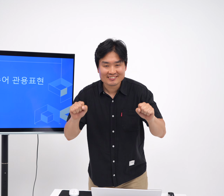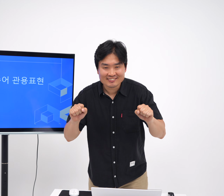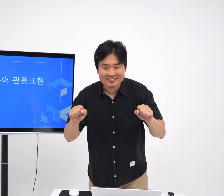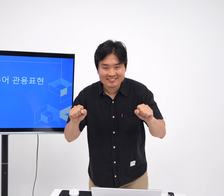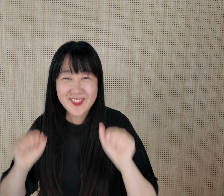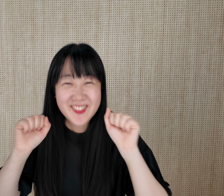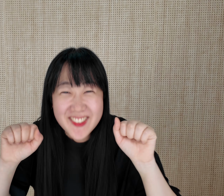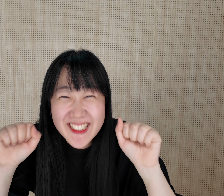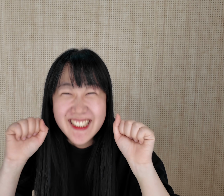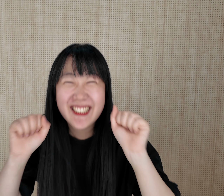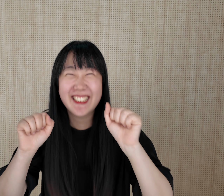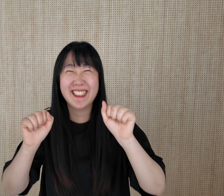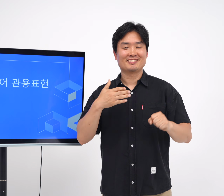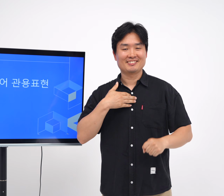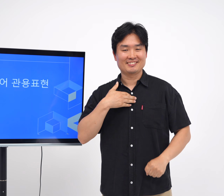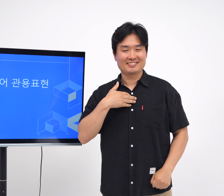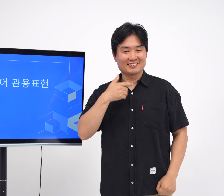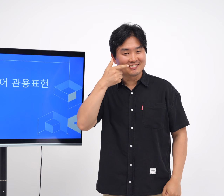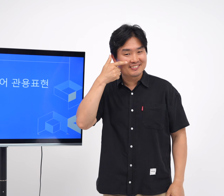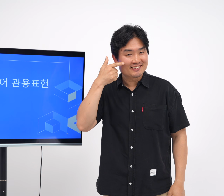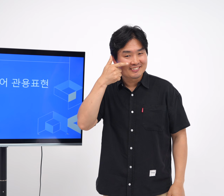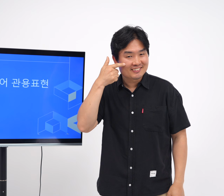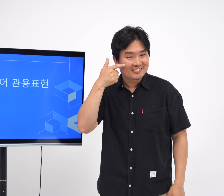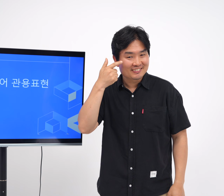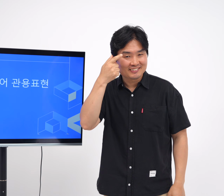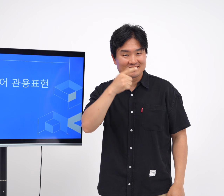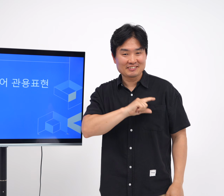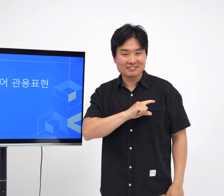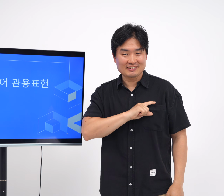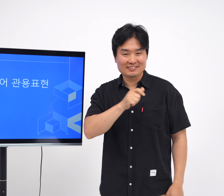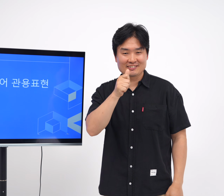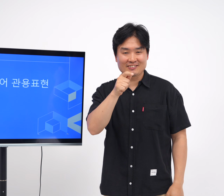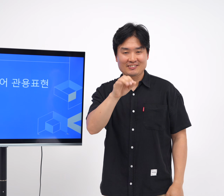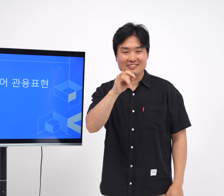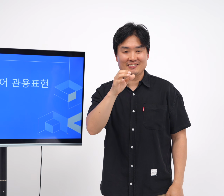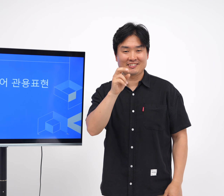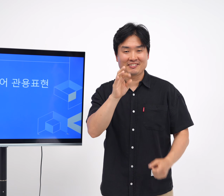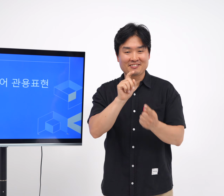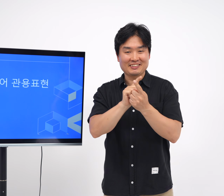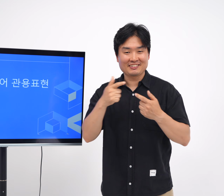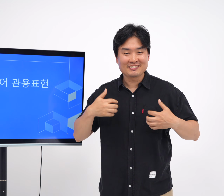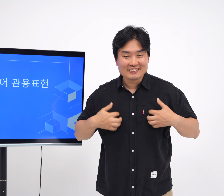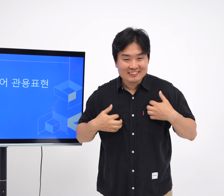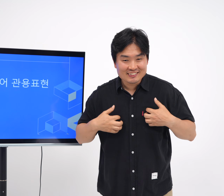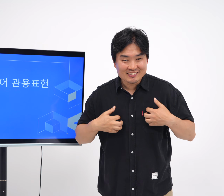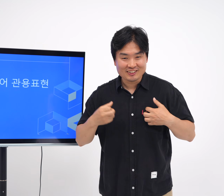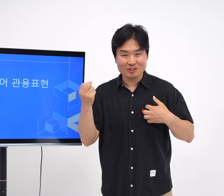Hello~ My face name is this and my name is Heo In-young. Nice to meet you.